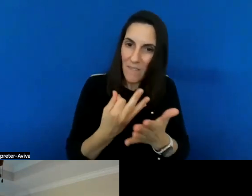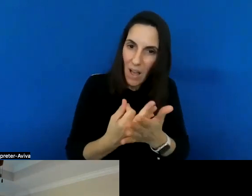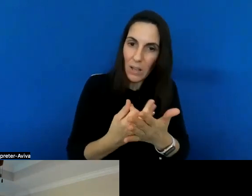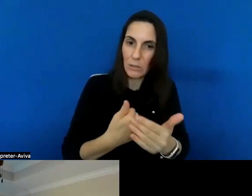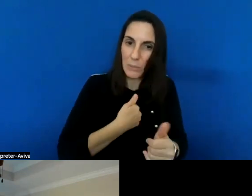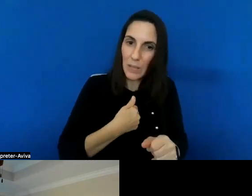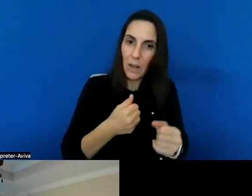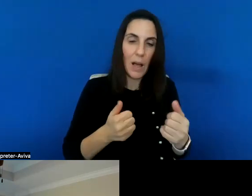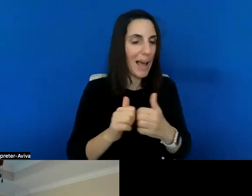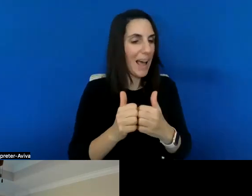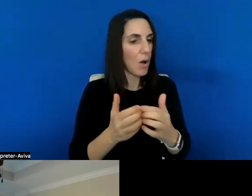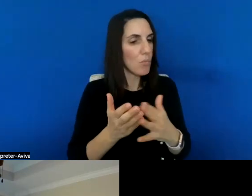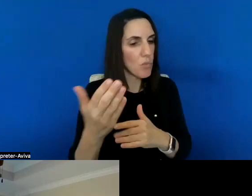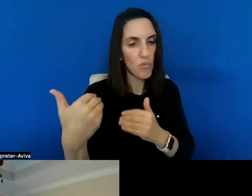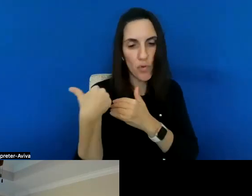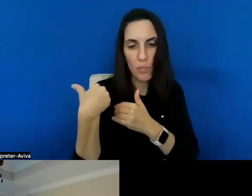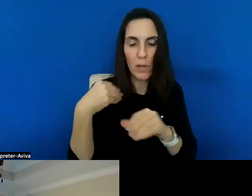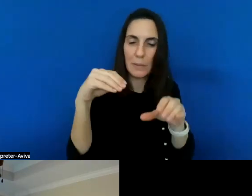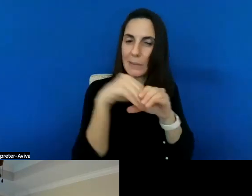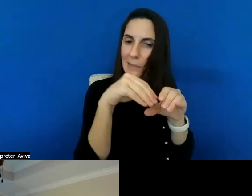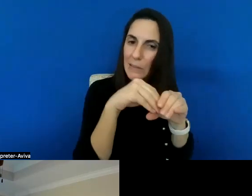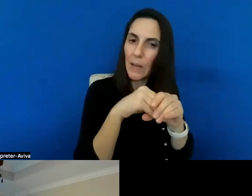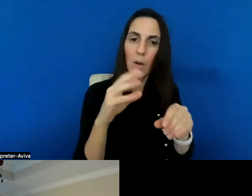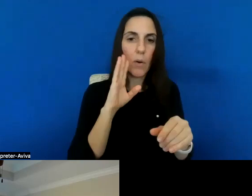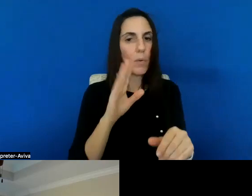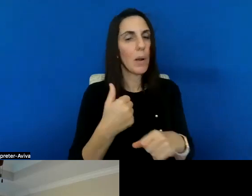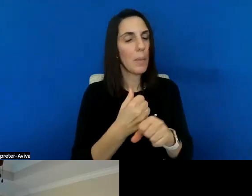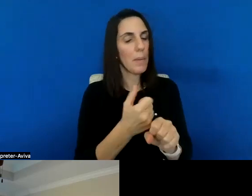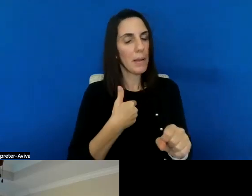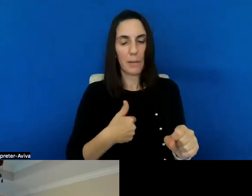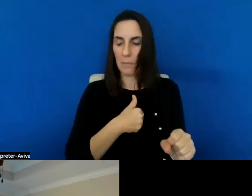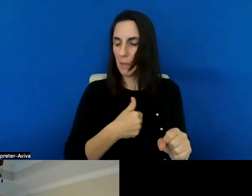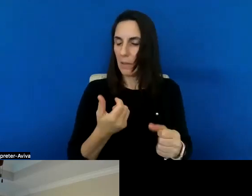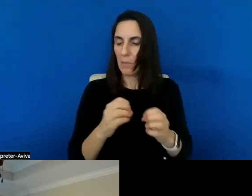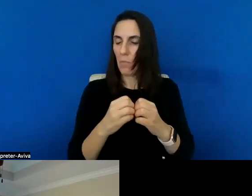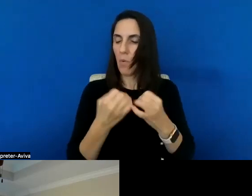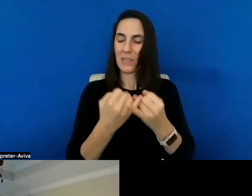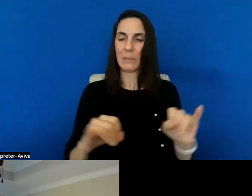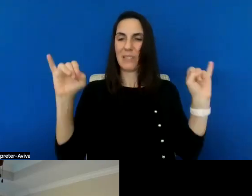makes you a little bit more financially independent. 11:12:47 And when something happens you can